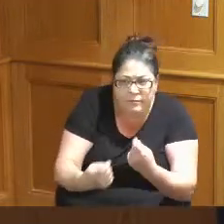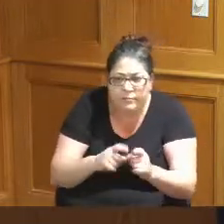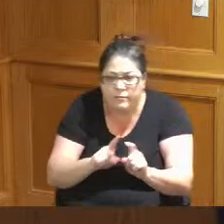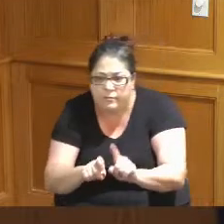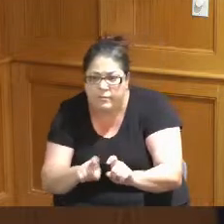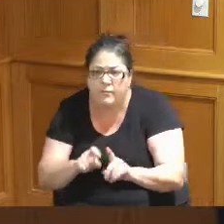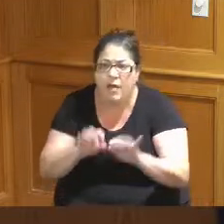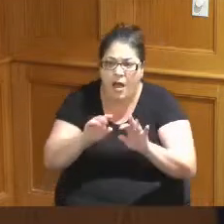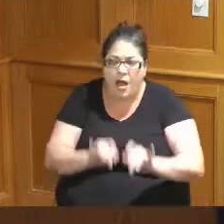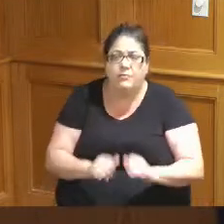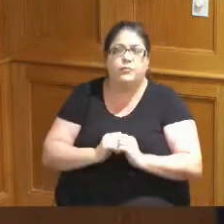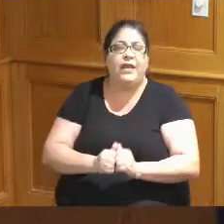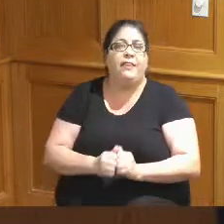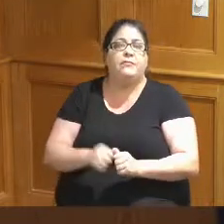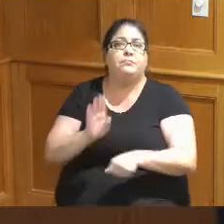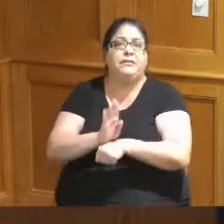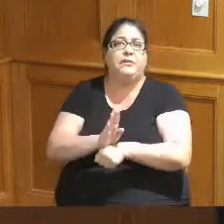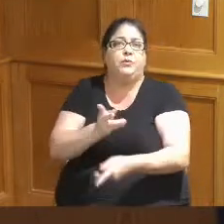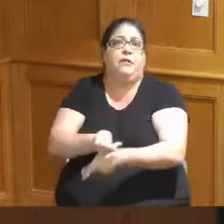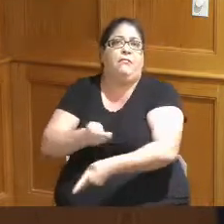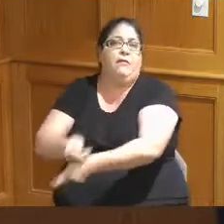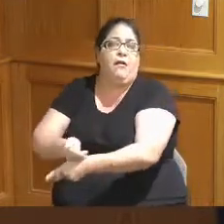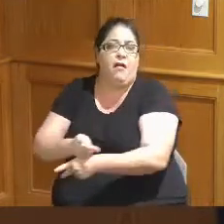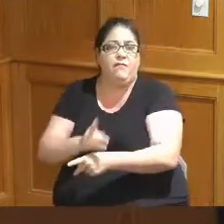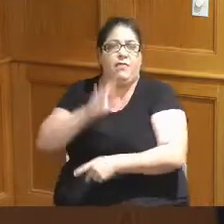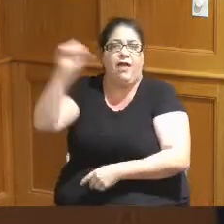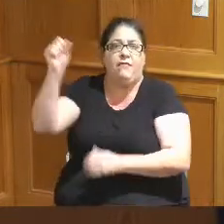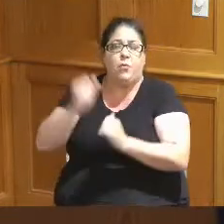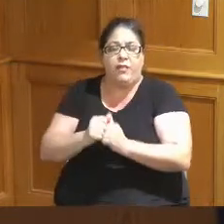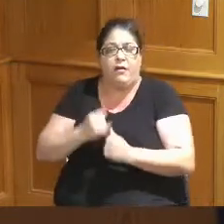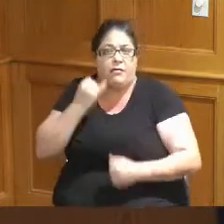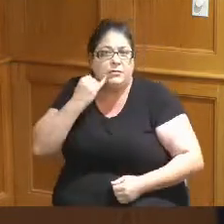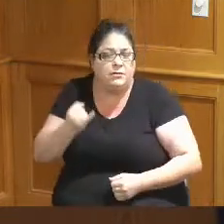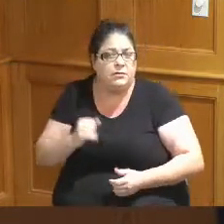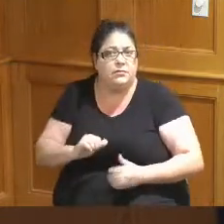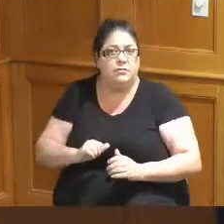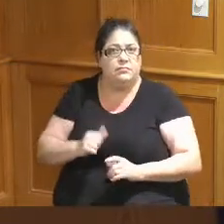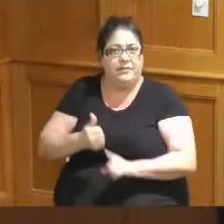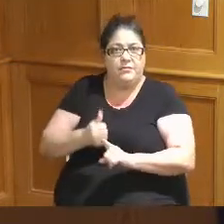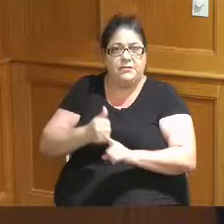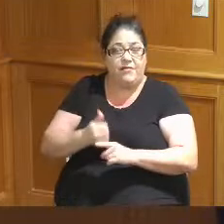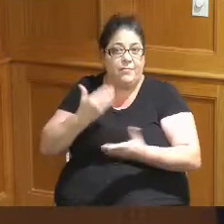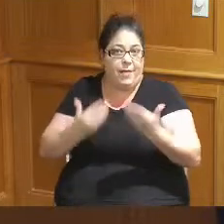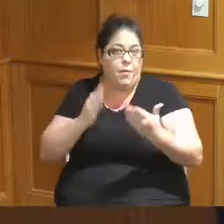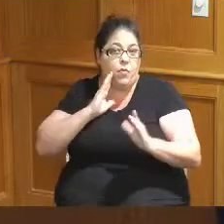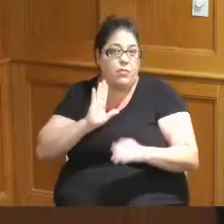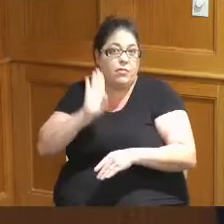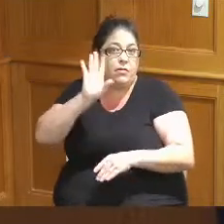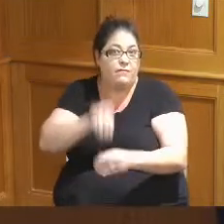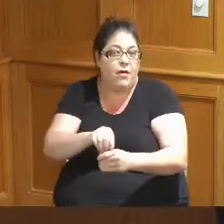Greg Forte our small business Director of our new office has reported that over 500 businesses have